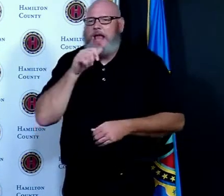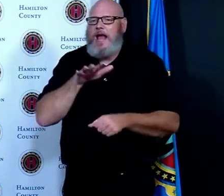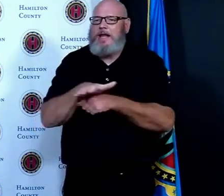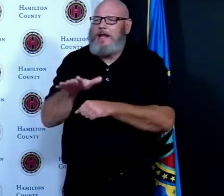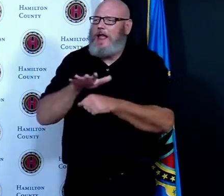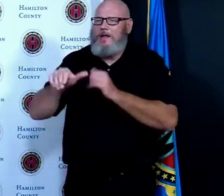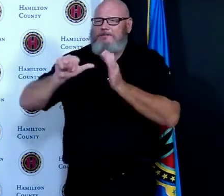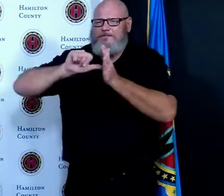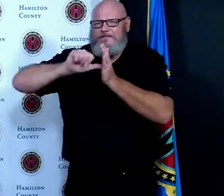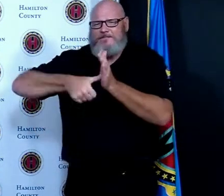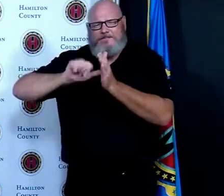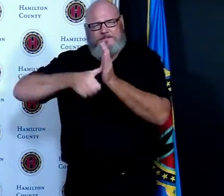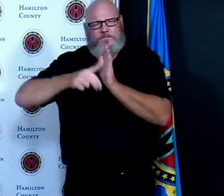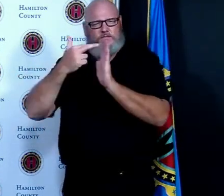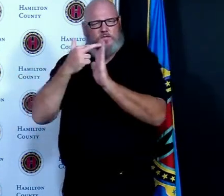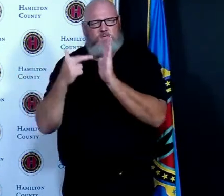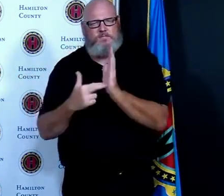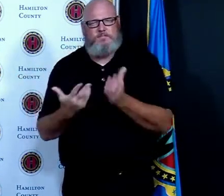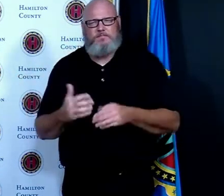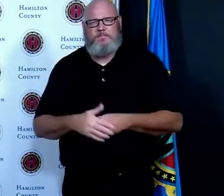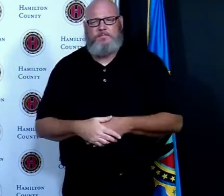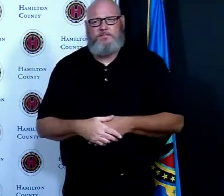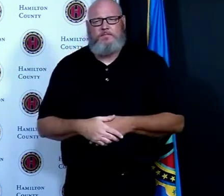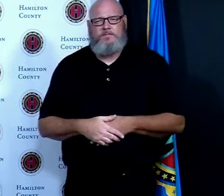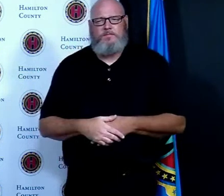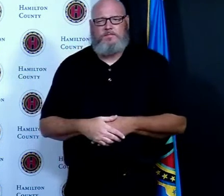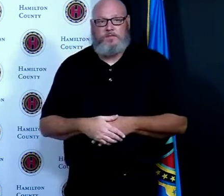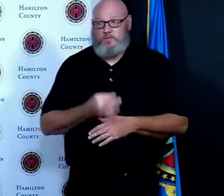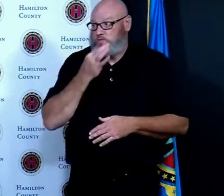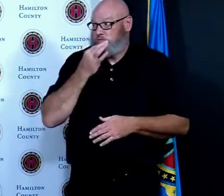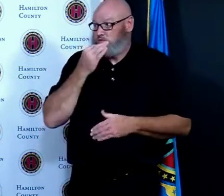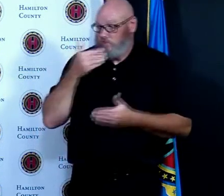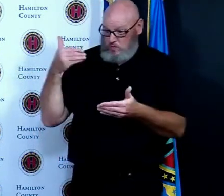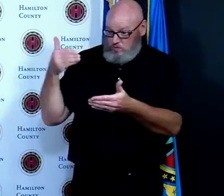into the colder weather and you know people start to move indoors so do you see the need